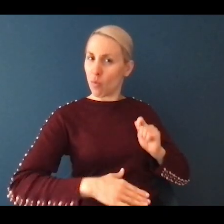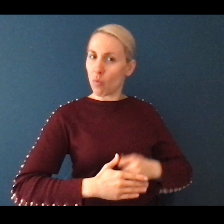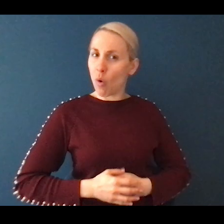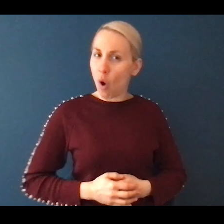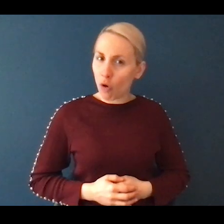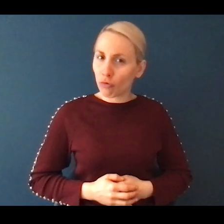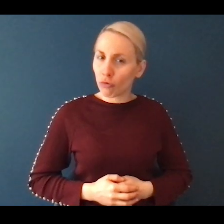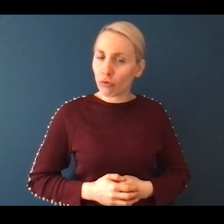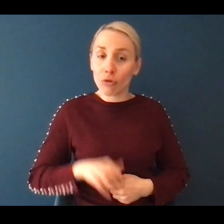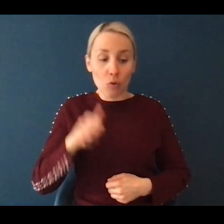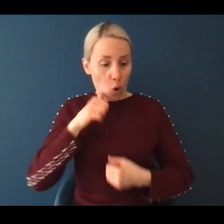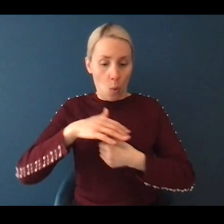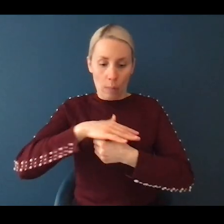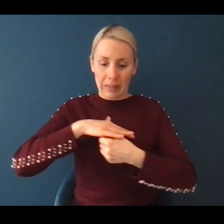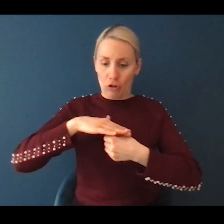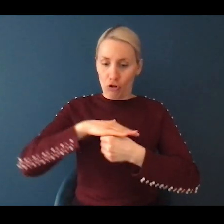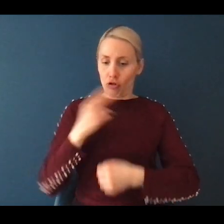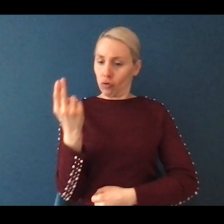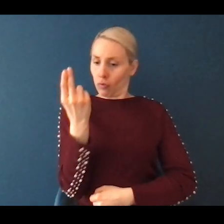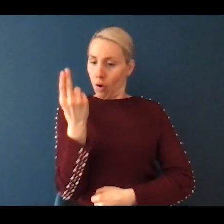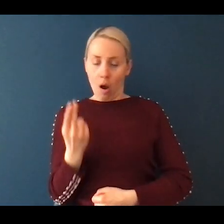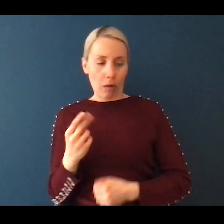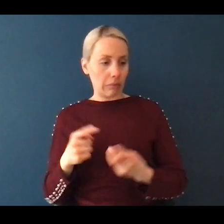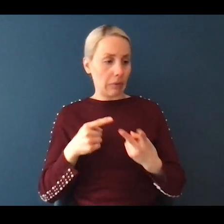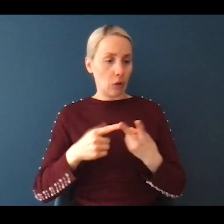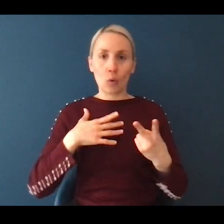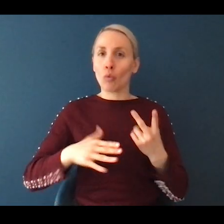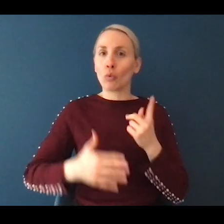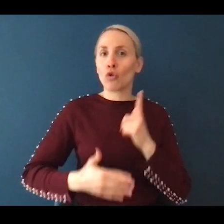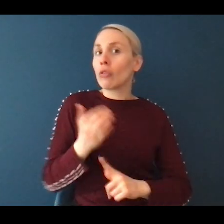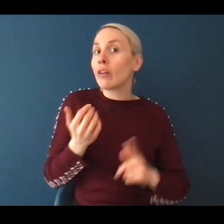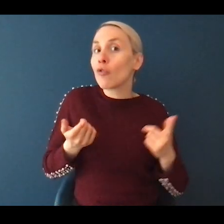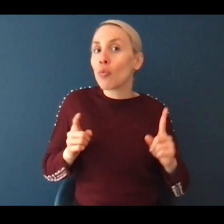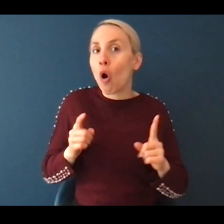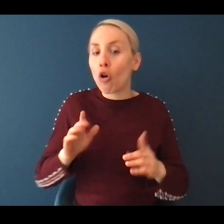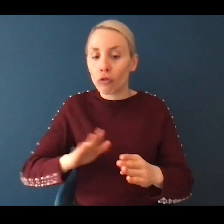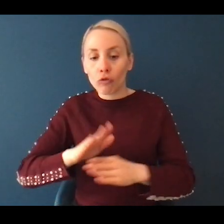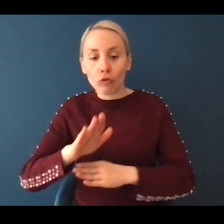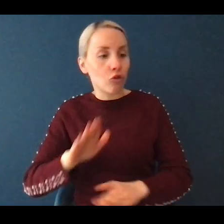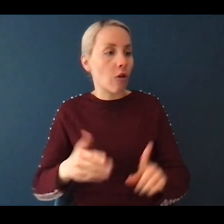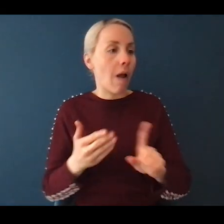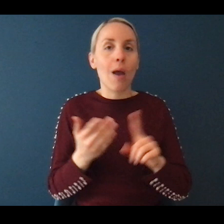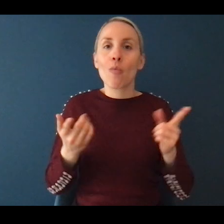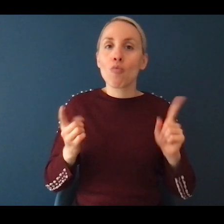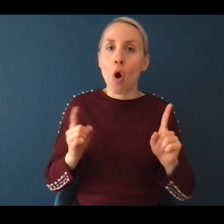as an artist what you're trying to accomplish and giving yourself that space a space